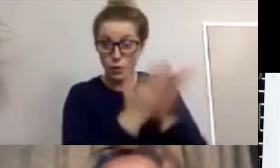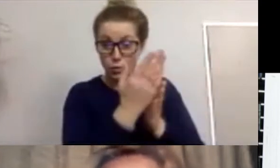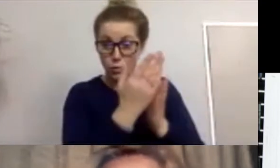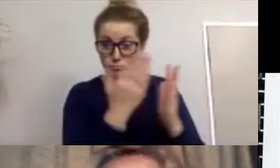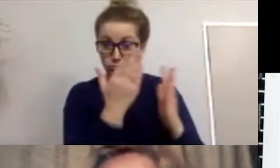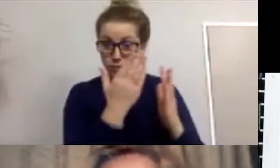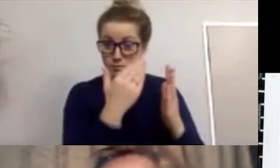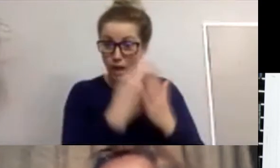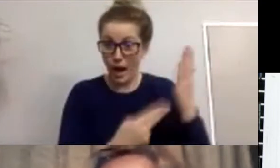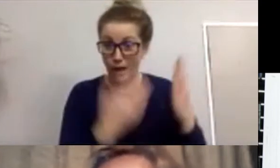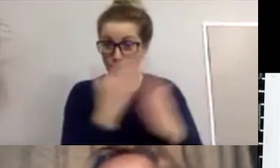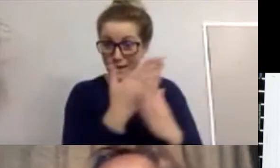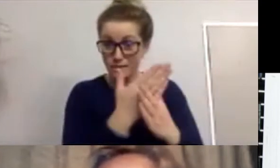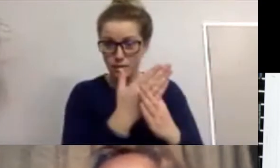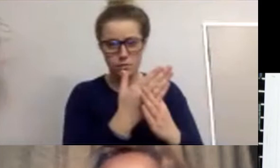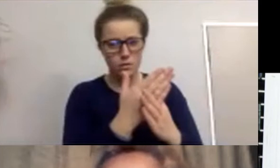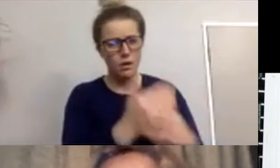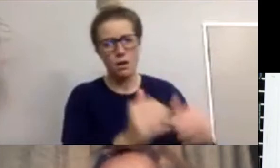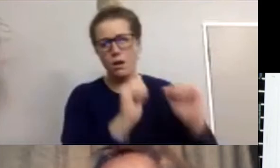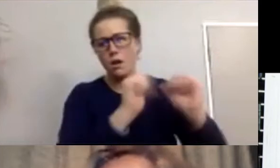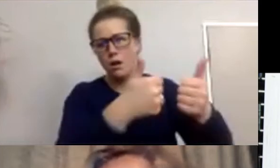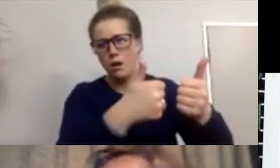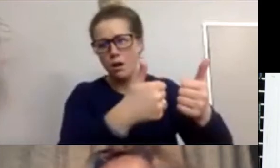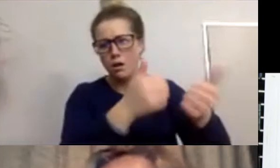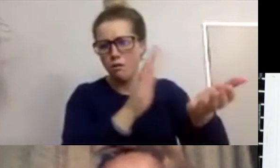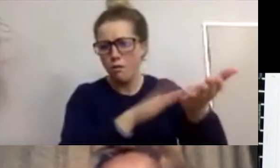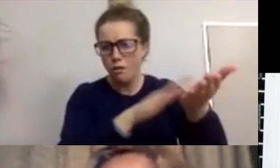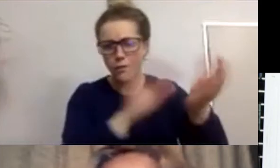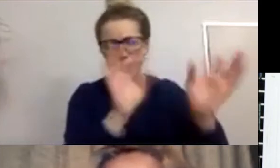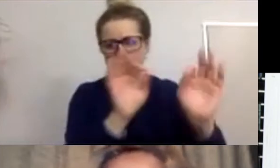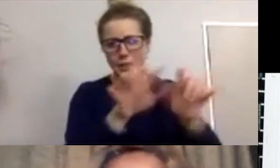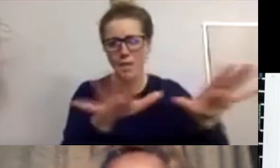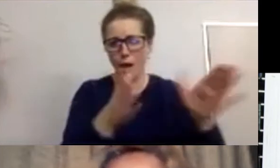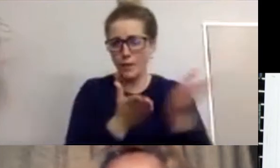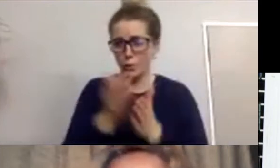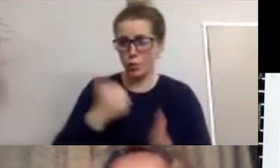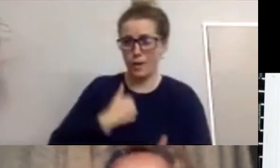Arts Access is phenomenal - there's nothing like it in Canada.